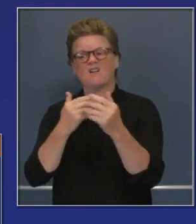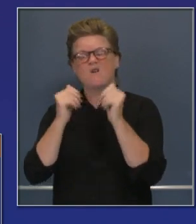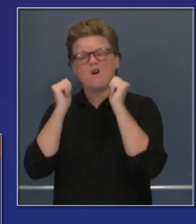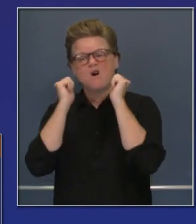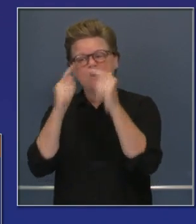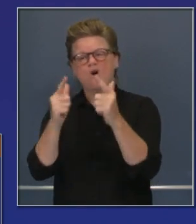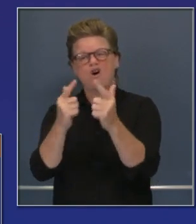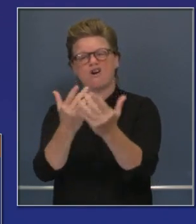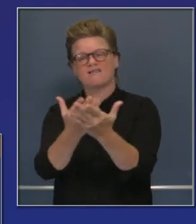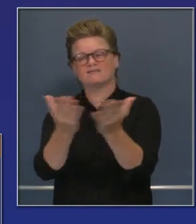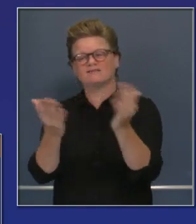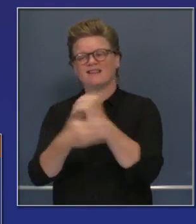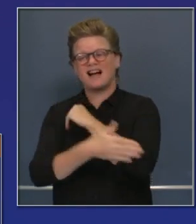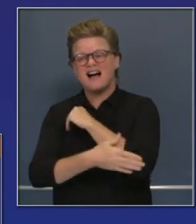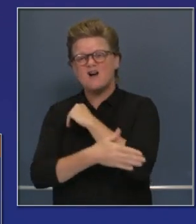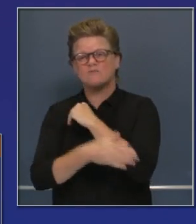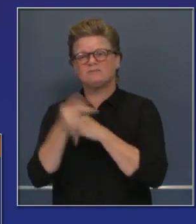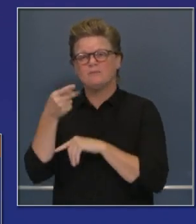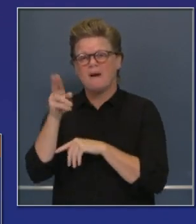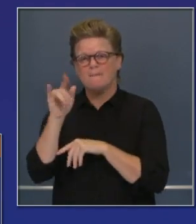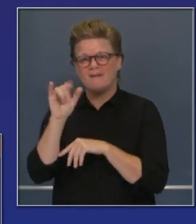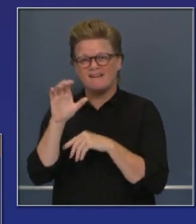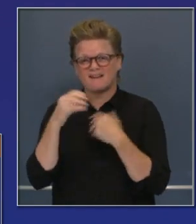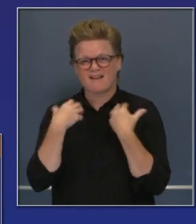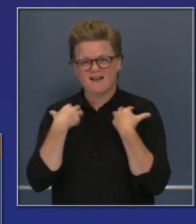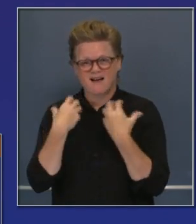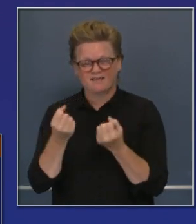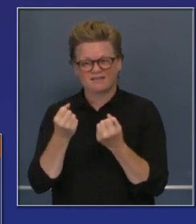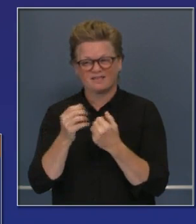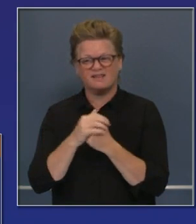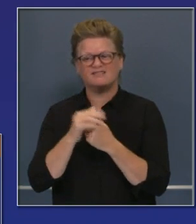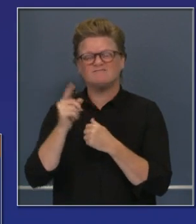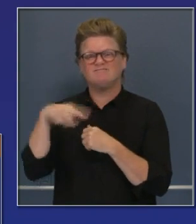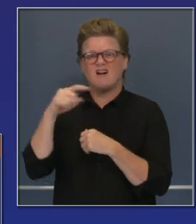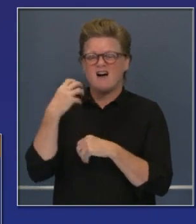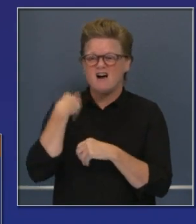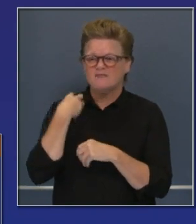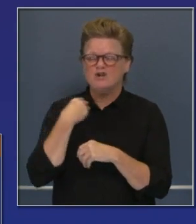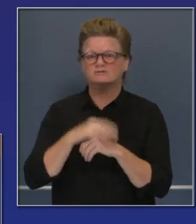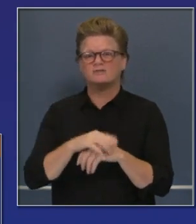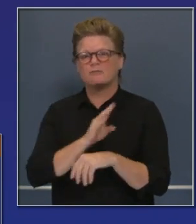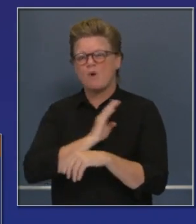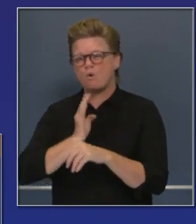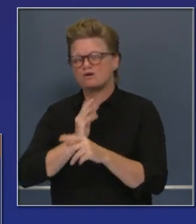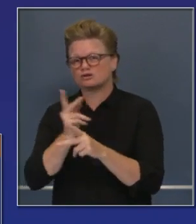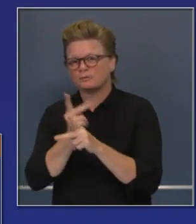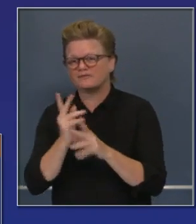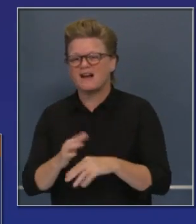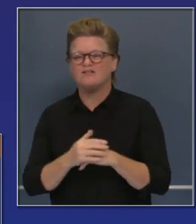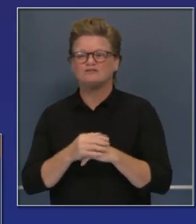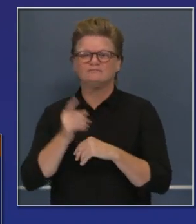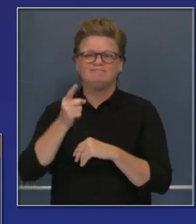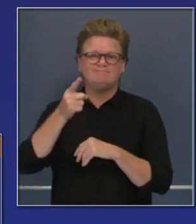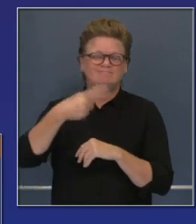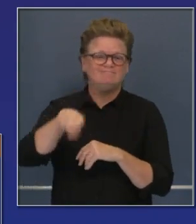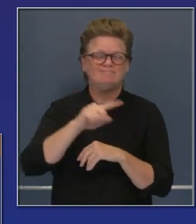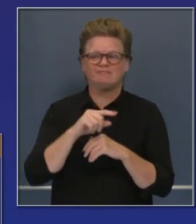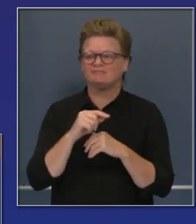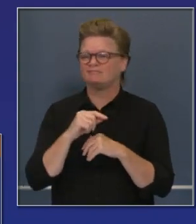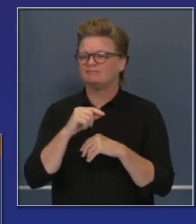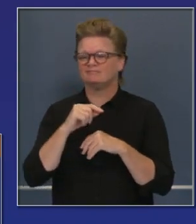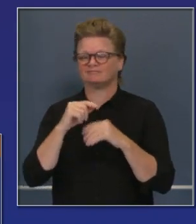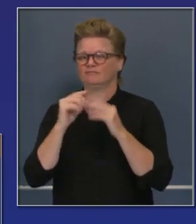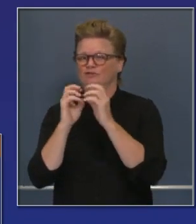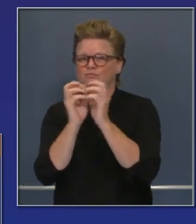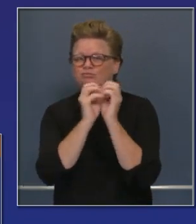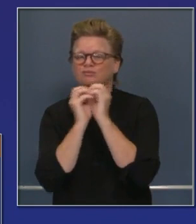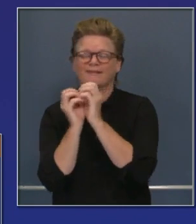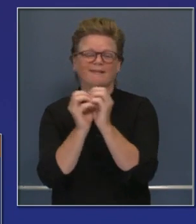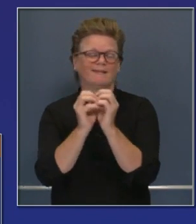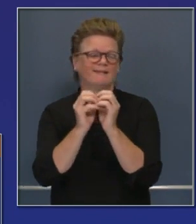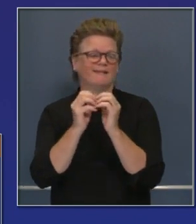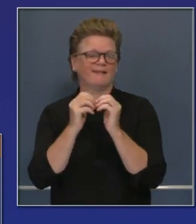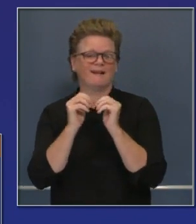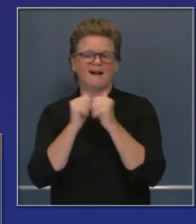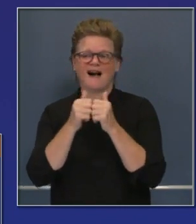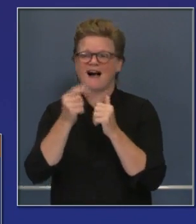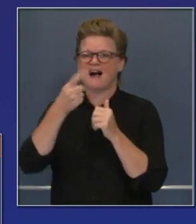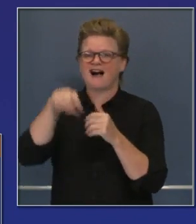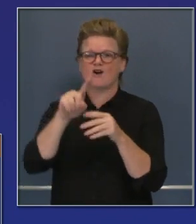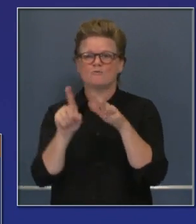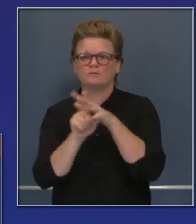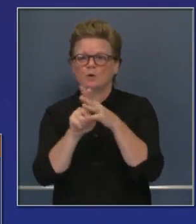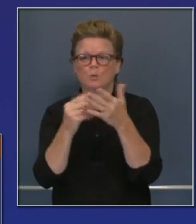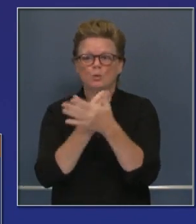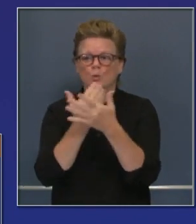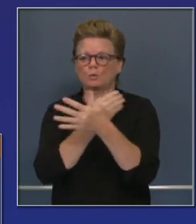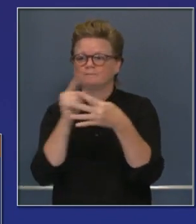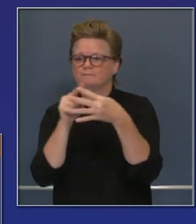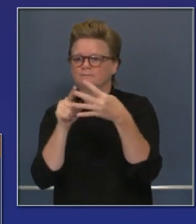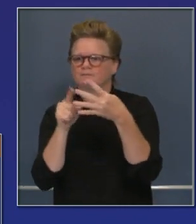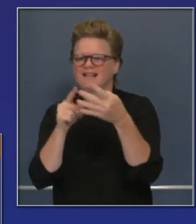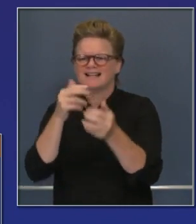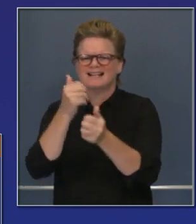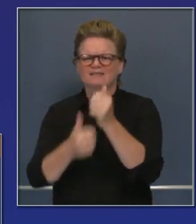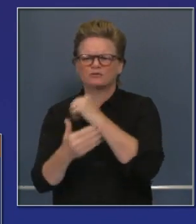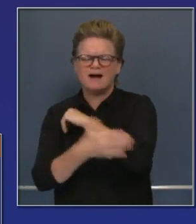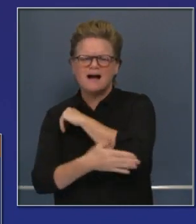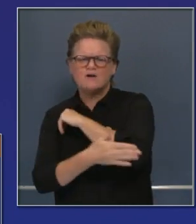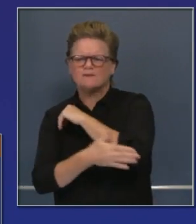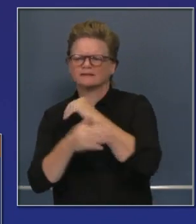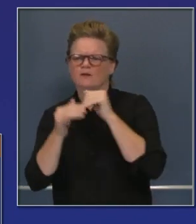I WANT TO SAY DEEP, HEARTFELT THANK YOU TO ALL OF THE COUNTY HEALTH OFFICERS, BOARDS OF SUPERVISORS AND MANY OTHERS WHO HAVE BEEN IN COMMUNICATION OVER THE WEEKEND, OVER THE LAST WEEK